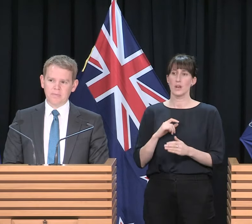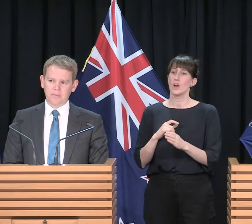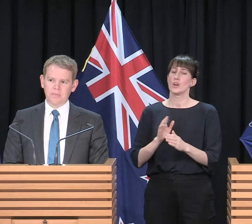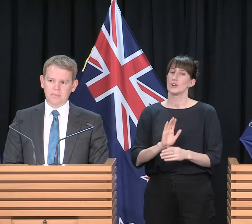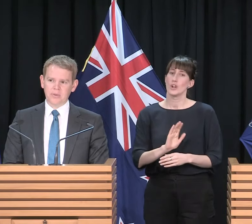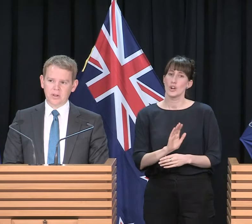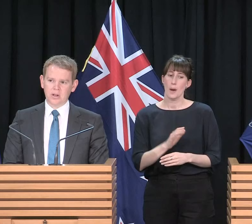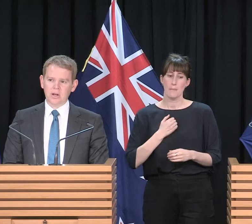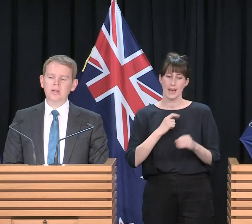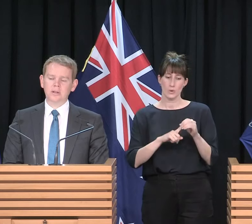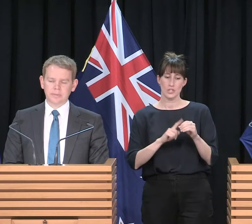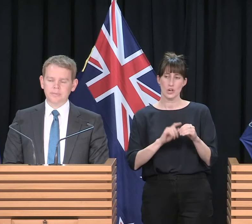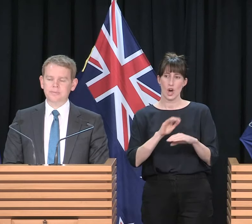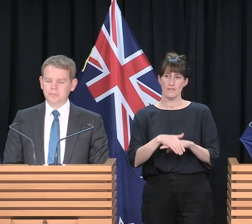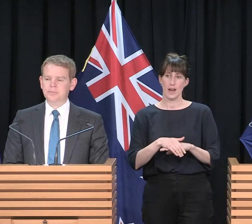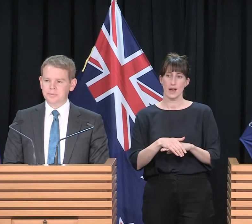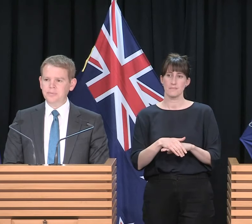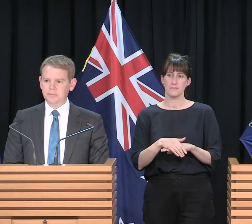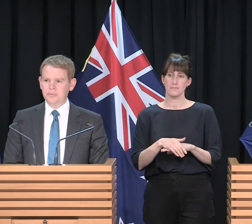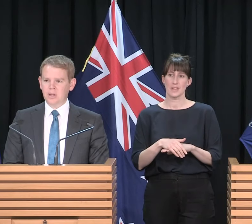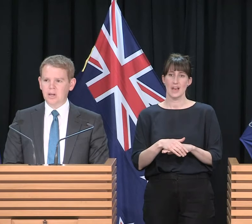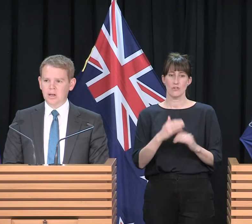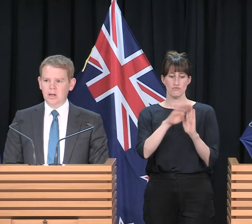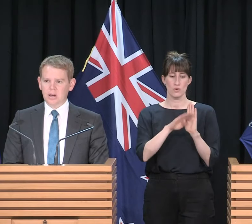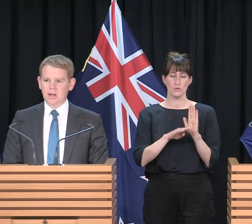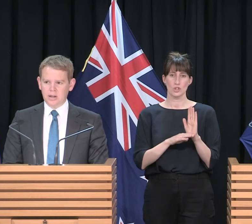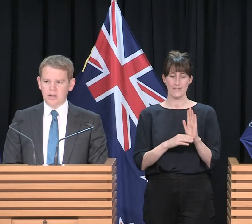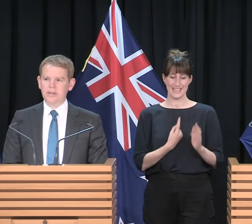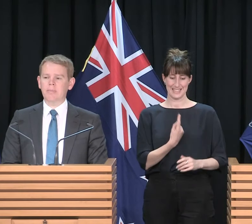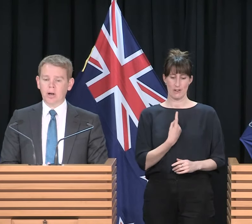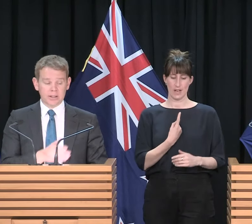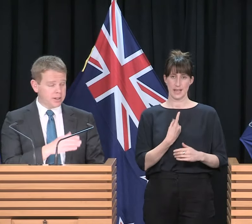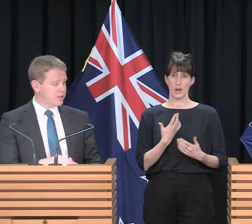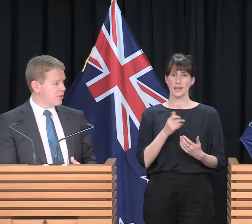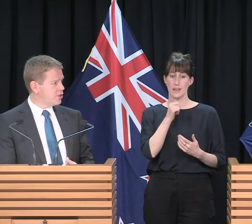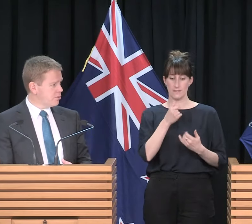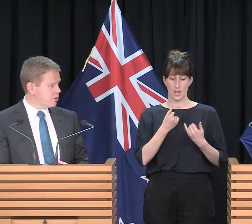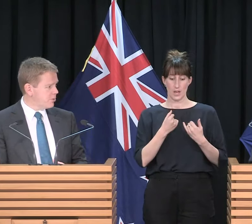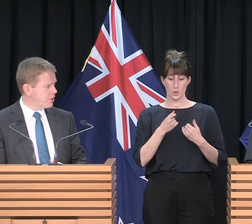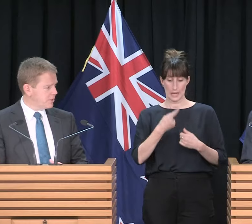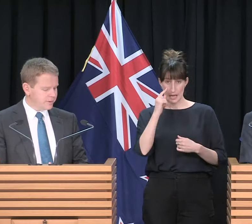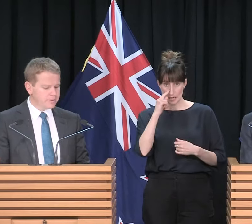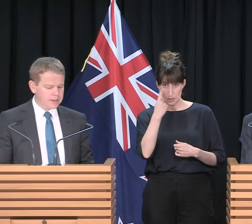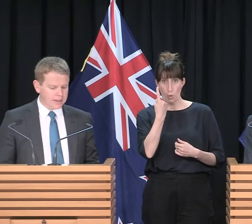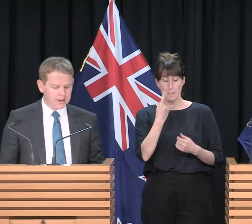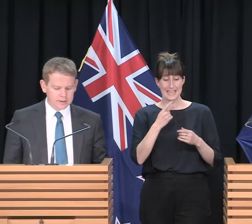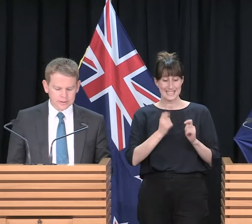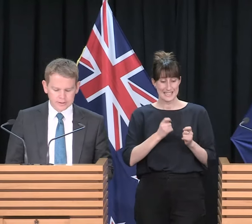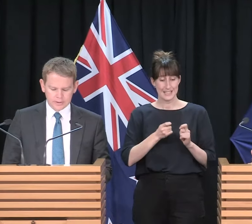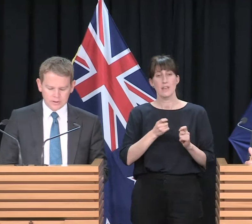there will be an additional pop-up in South Auckland by the weekend that will be resourced by one of those mobile testing teams.